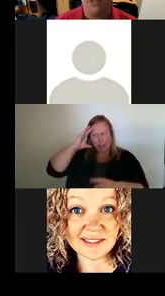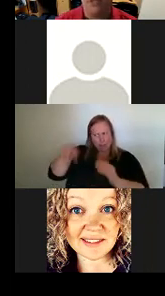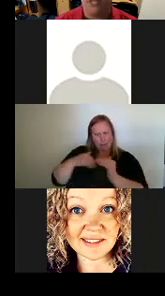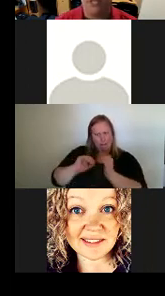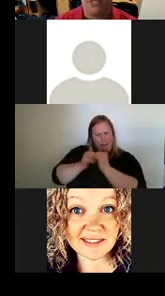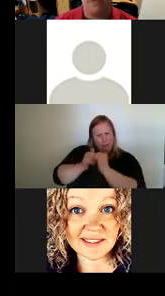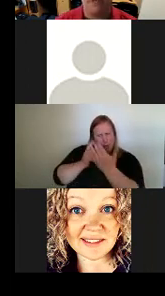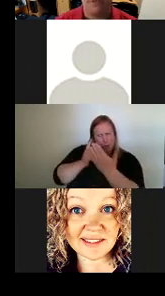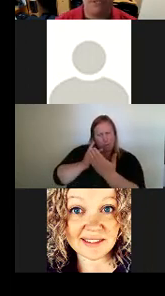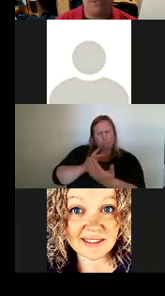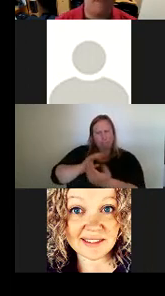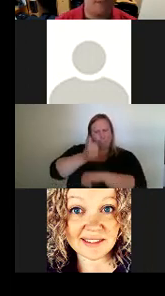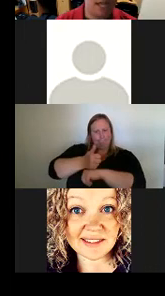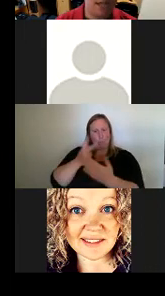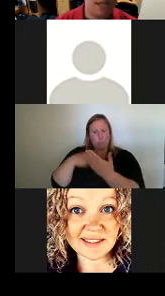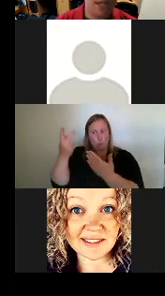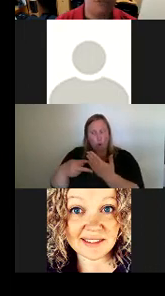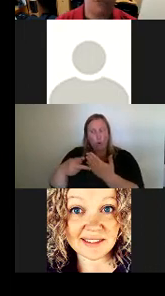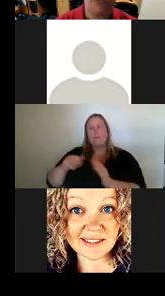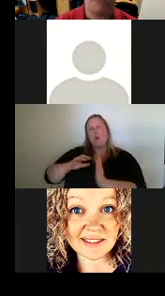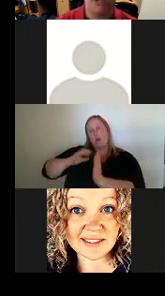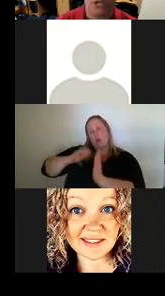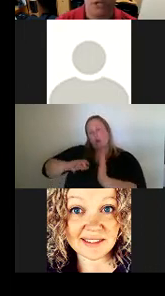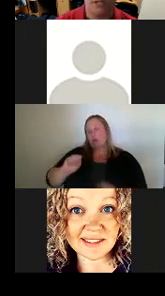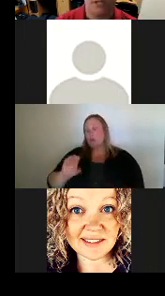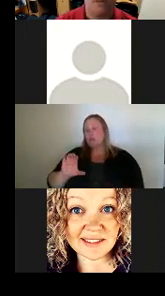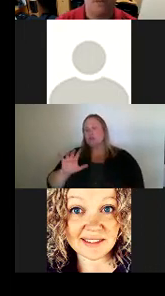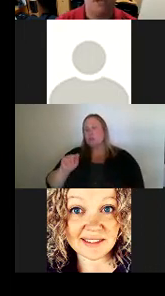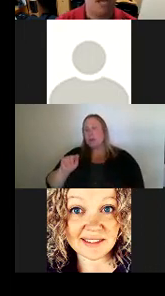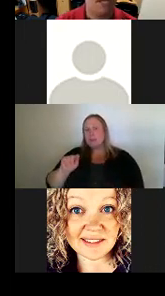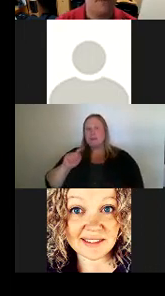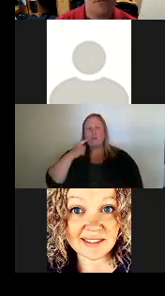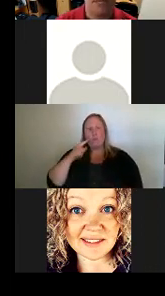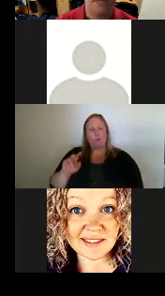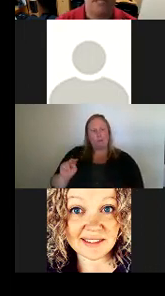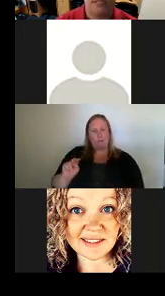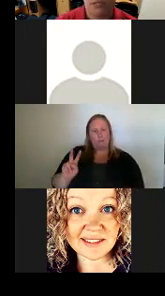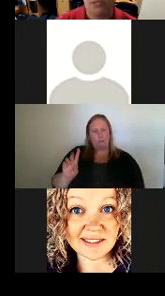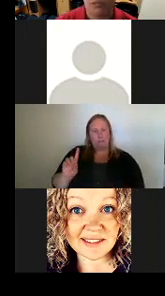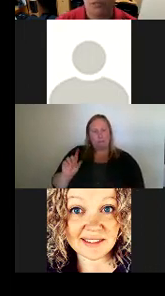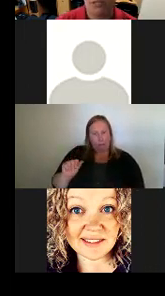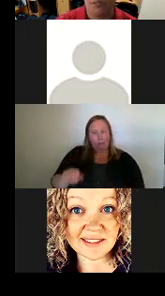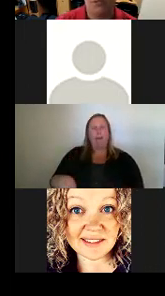THERE IS LINKS HERE FOR SCRIPTING FOR NVDA AND JAWS. HIGHLY RECOMMEND THAT YOU CONSULT WITH SOMEONE WHO IS